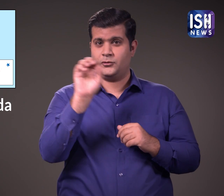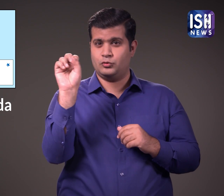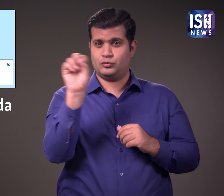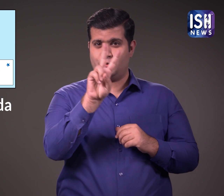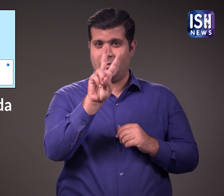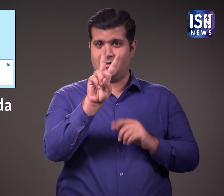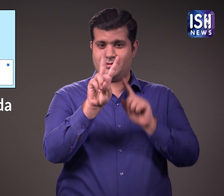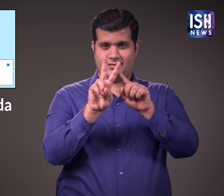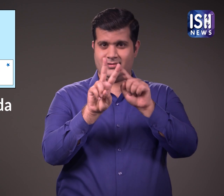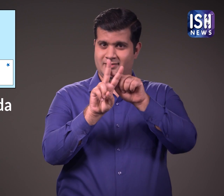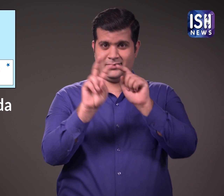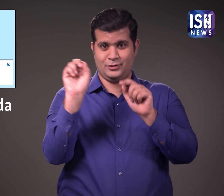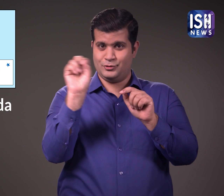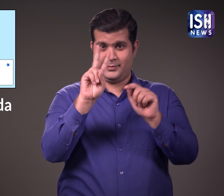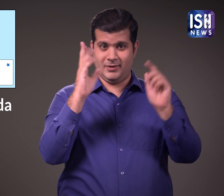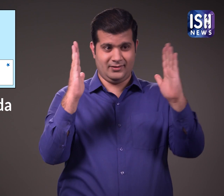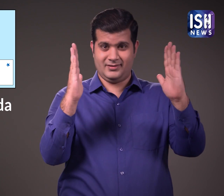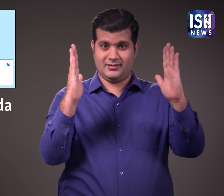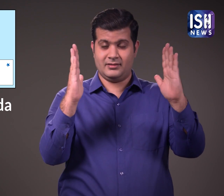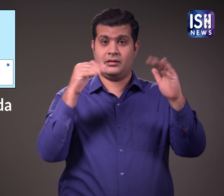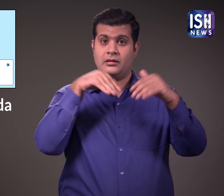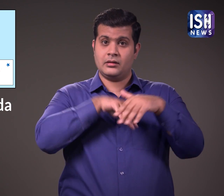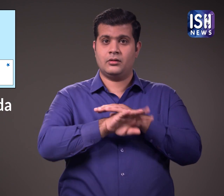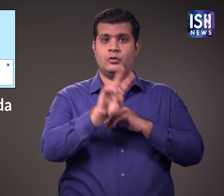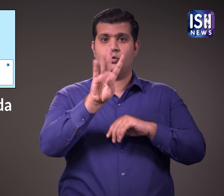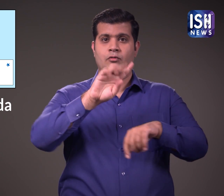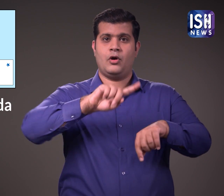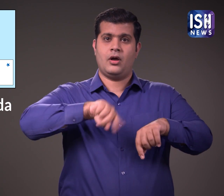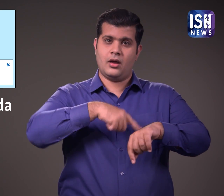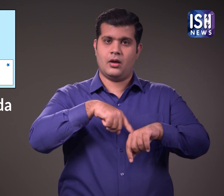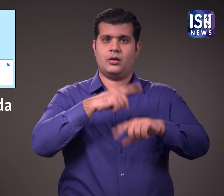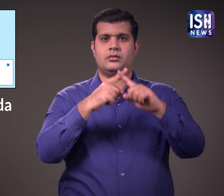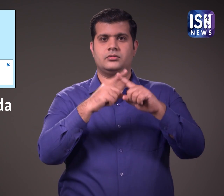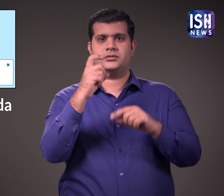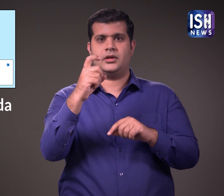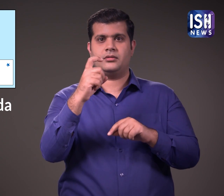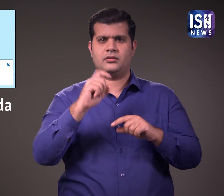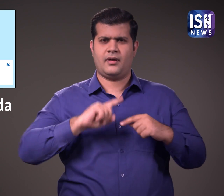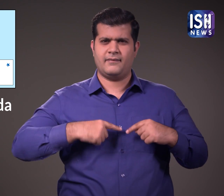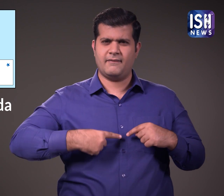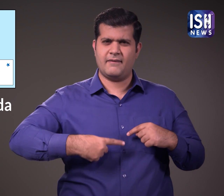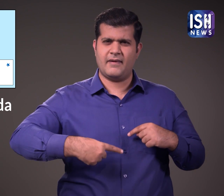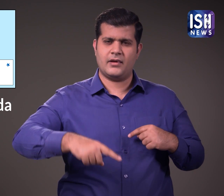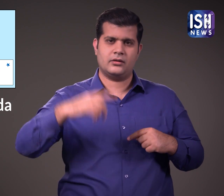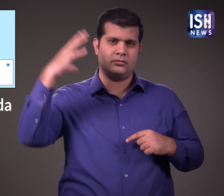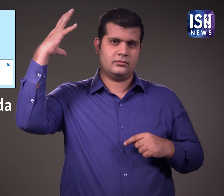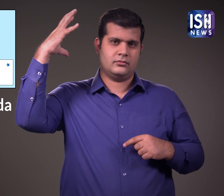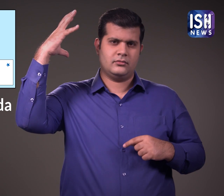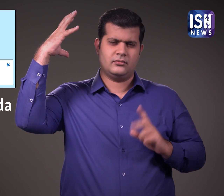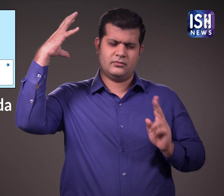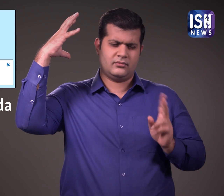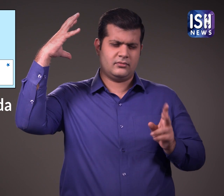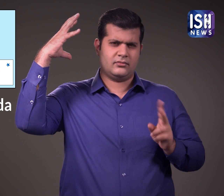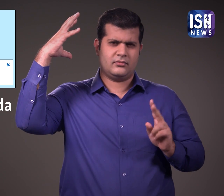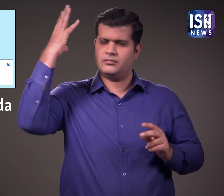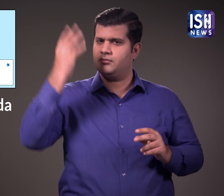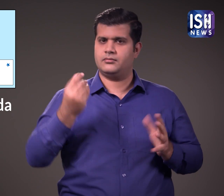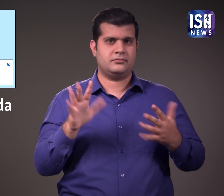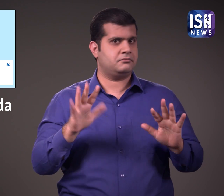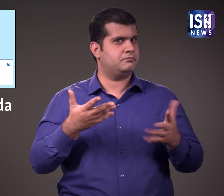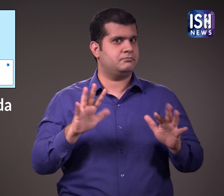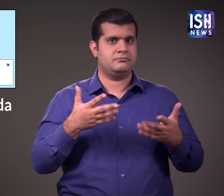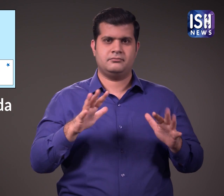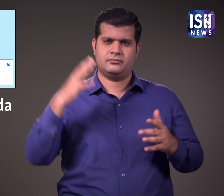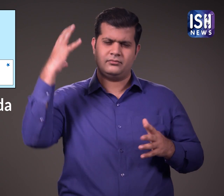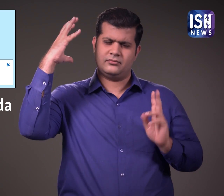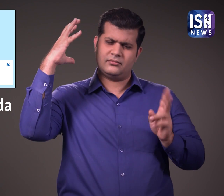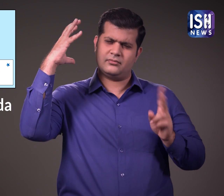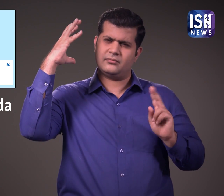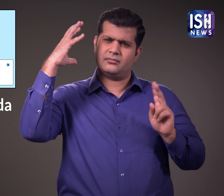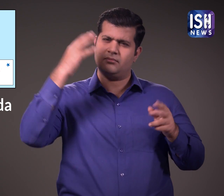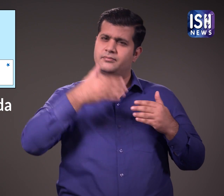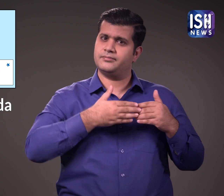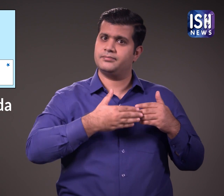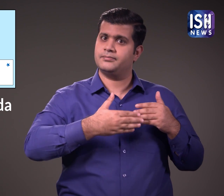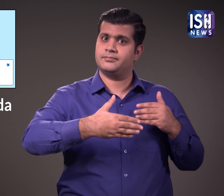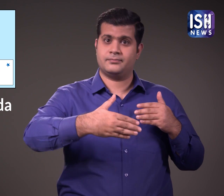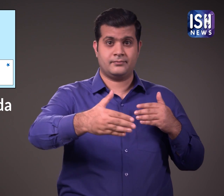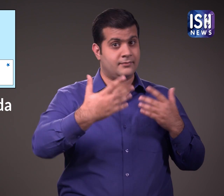This place sees around two months of 24X7 sunlight,